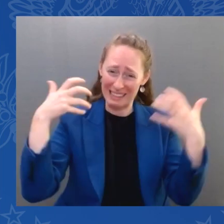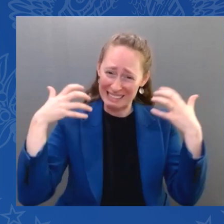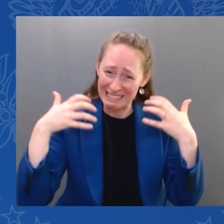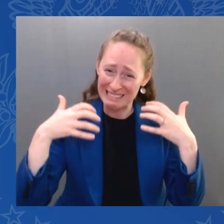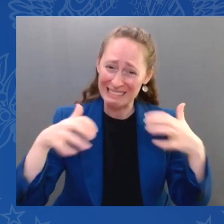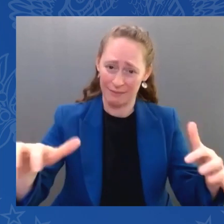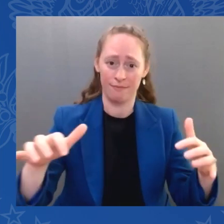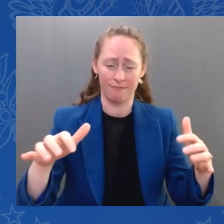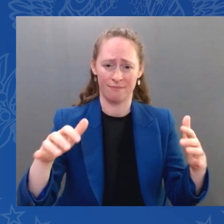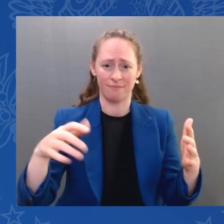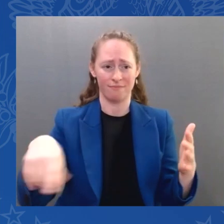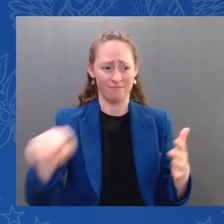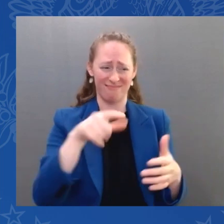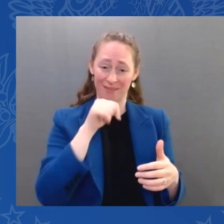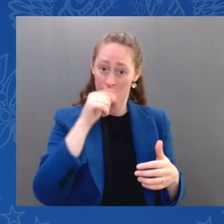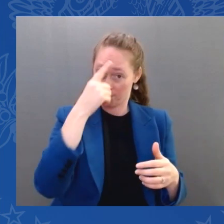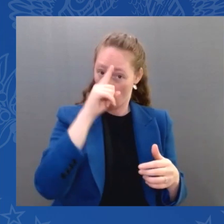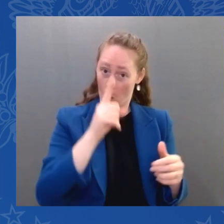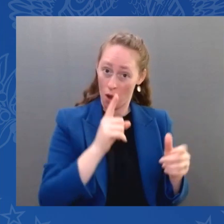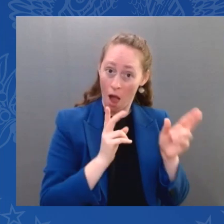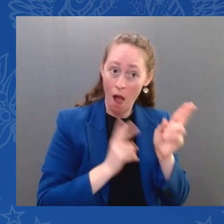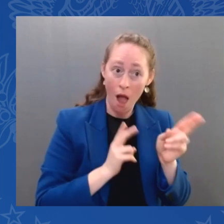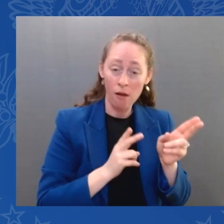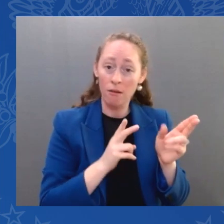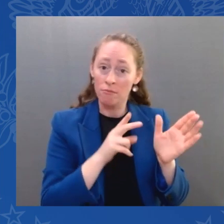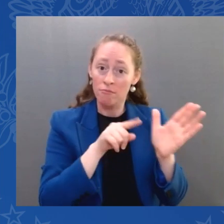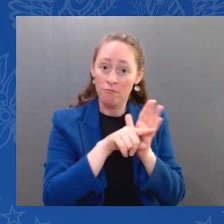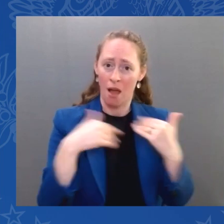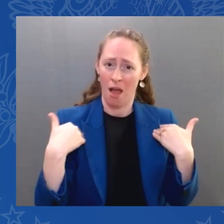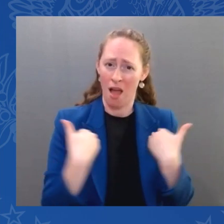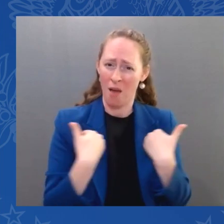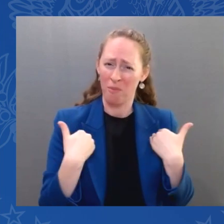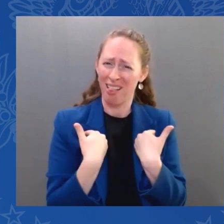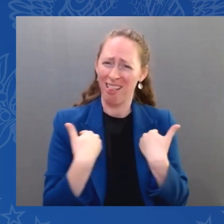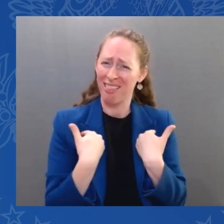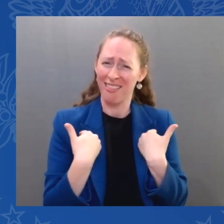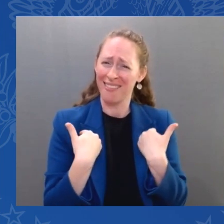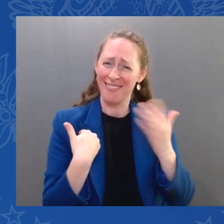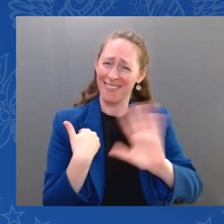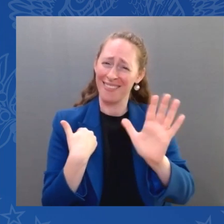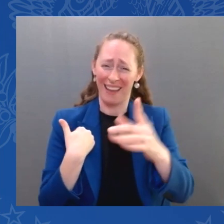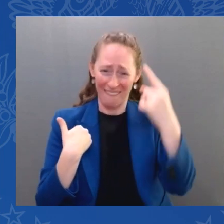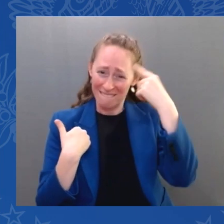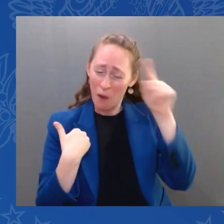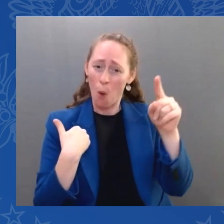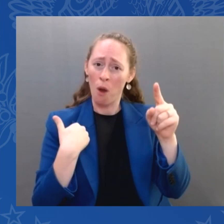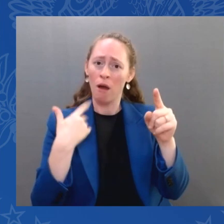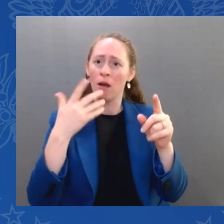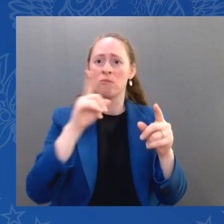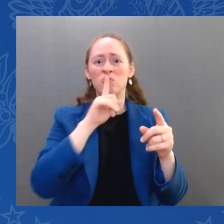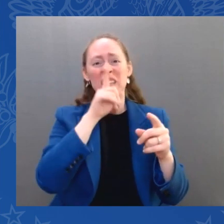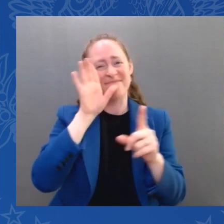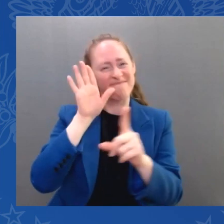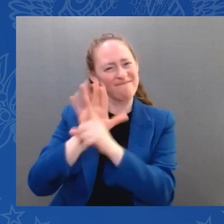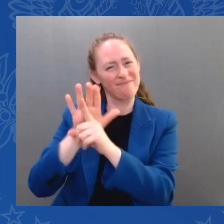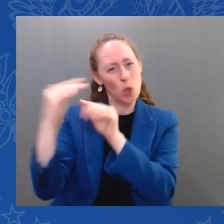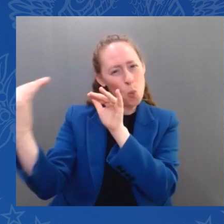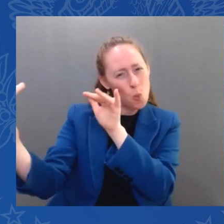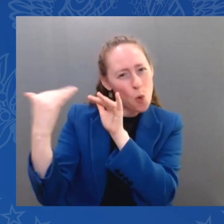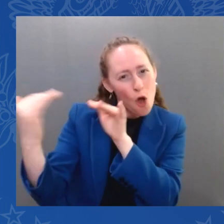are designed as weapons of war to take out an enemy. What is the rationale for these weapons outside war zones?